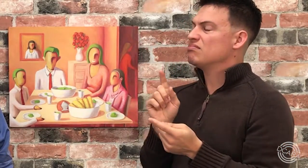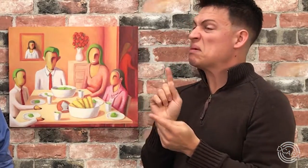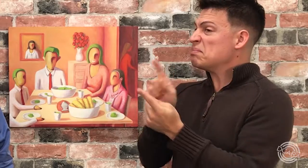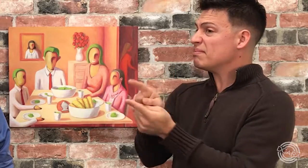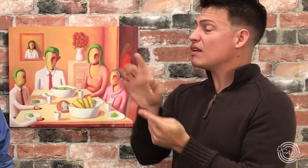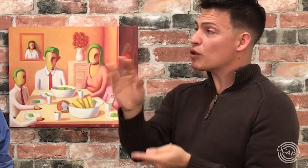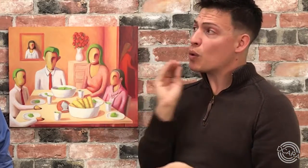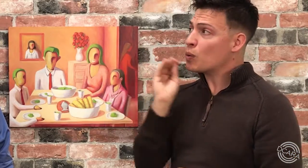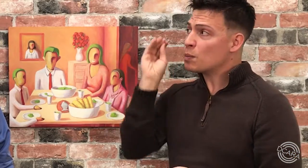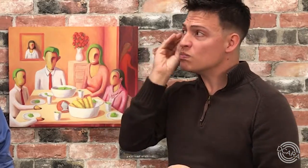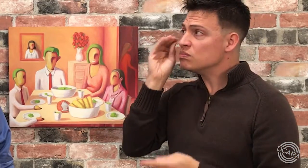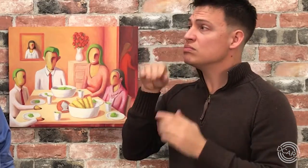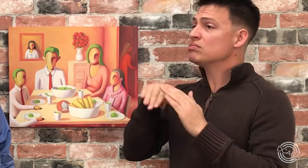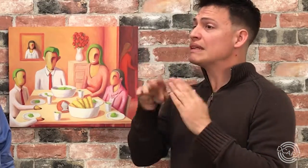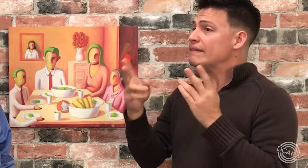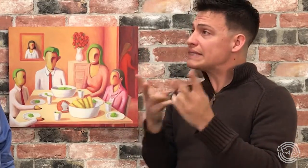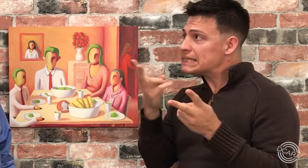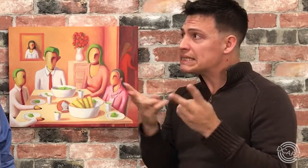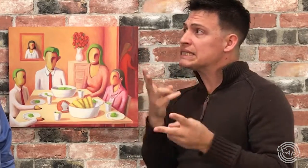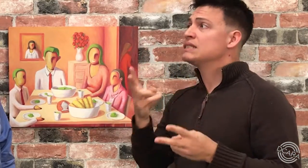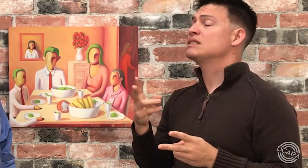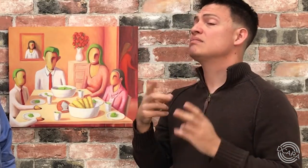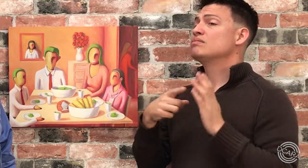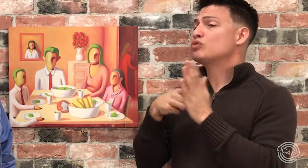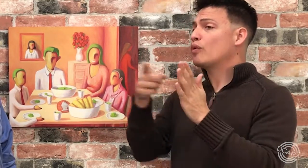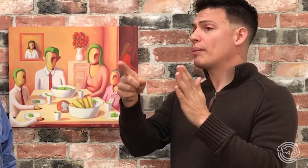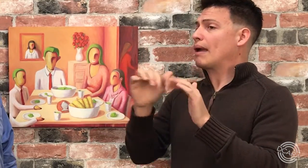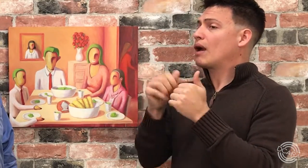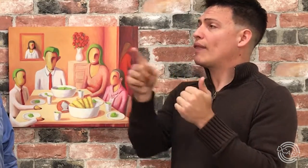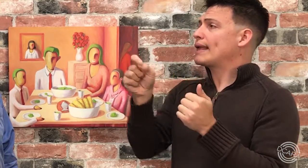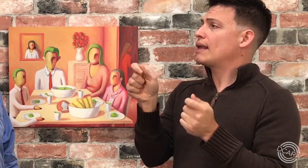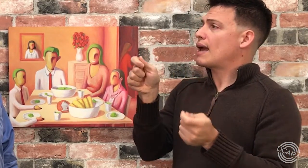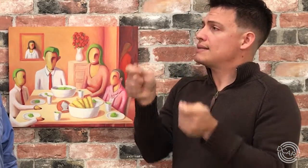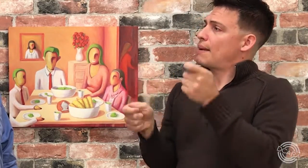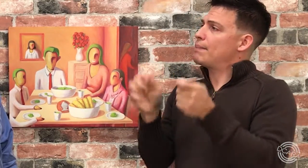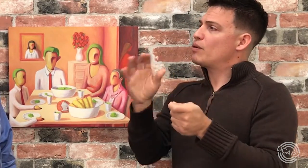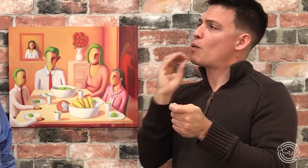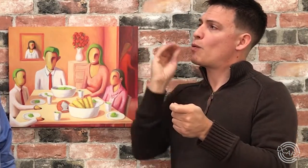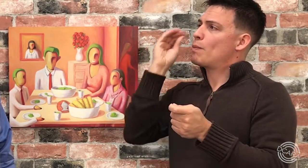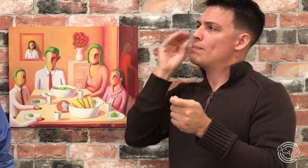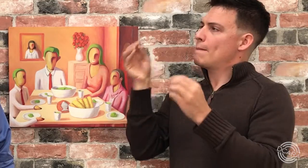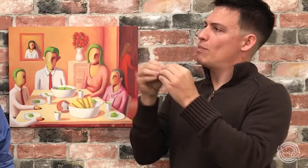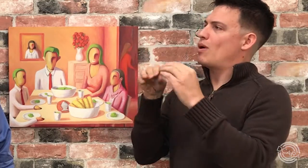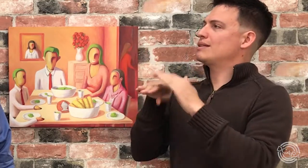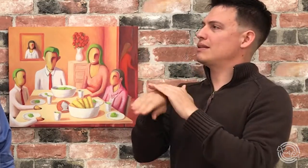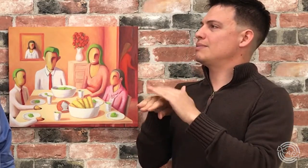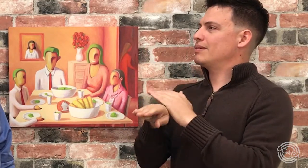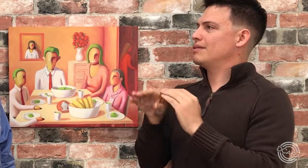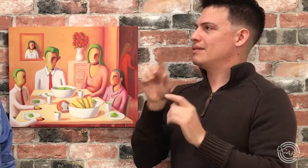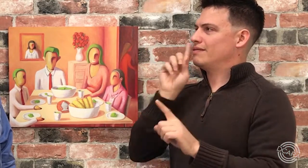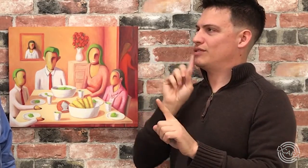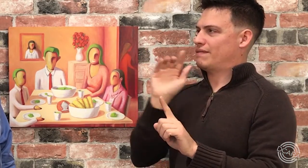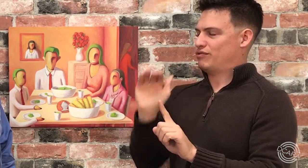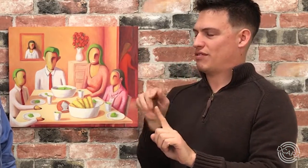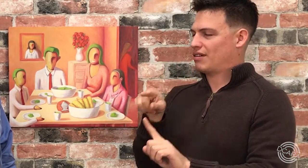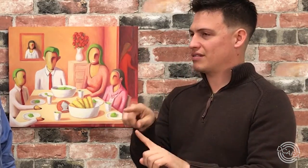I can meet them at their home for a home visit. I can show them how they can change their home to make it more accessible for a Deaf child.